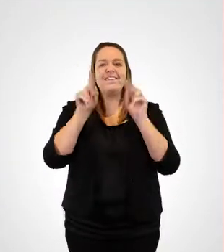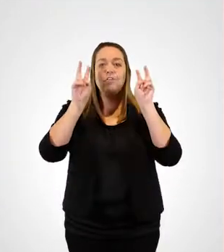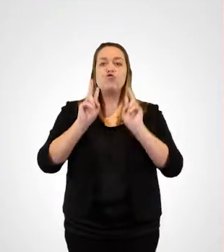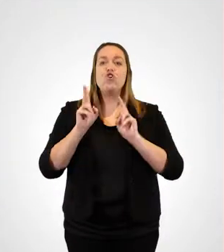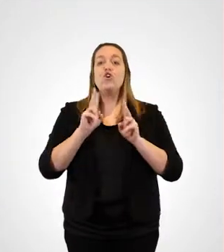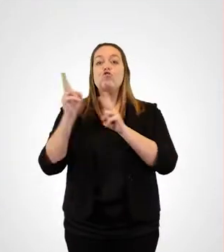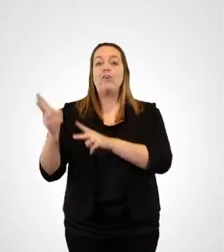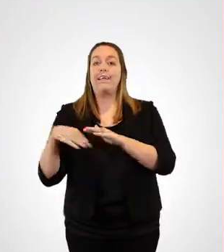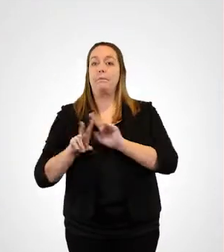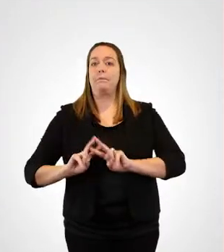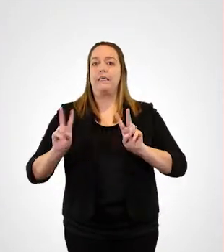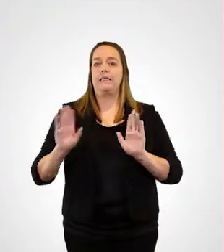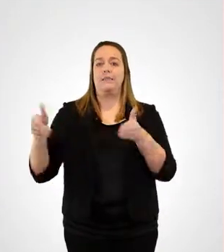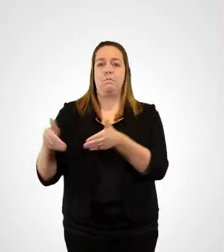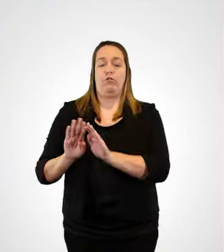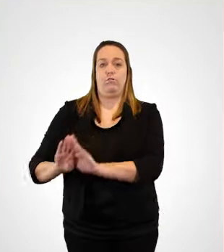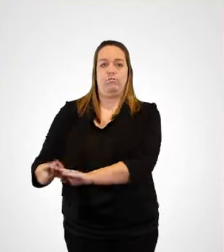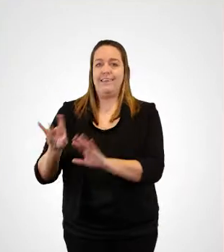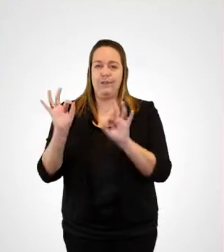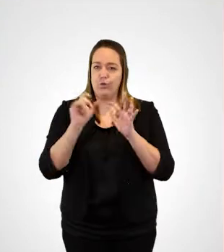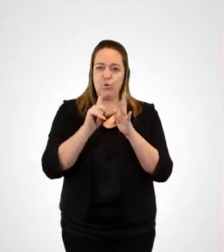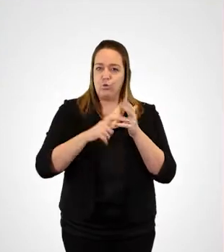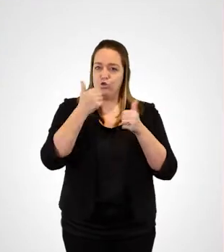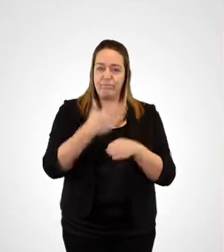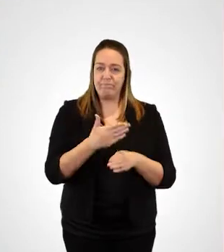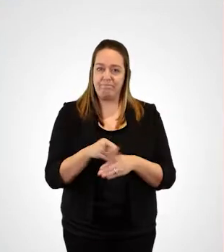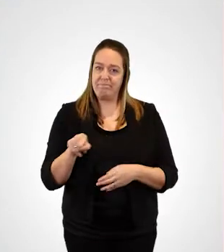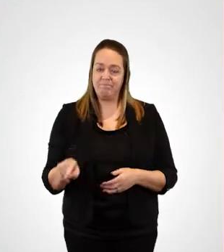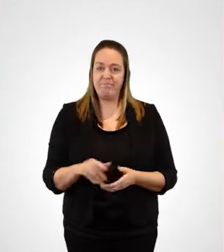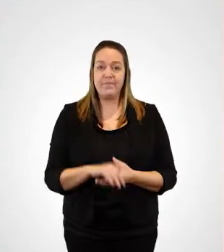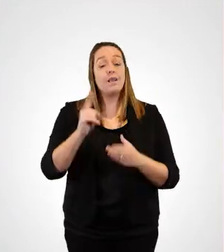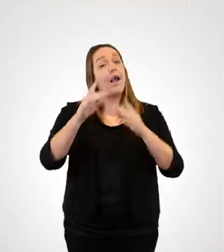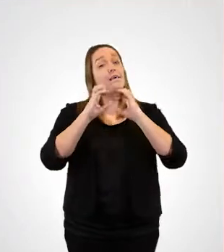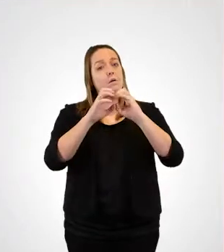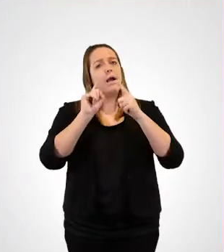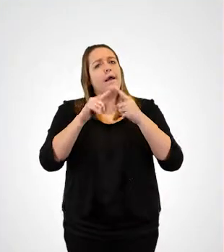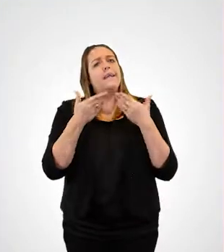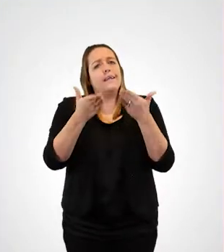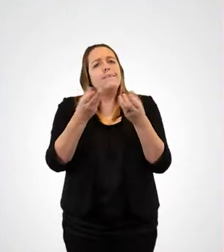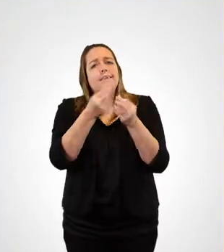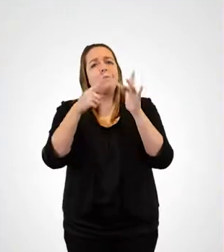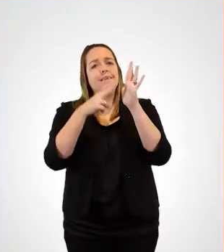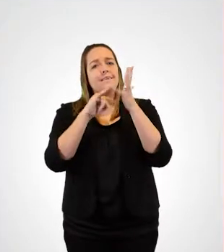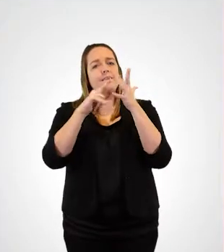It did not do its job. That's not to say that finger spelling doesn't give you some insights into English,